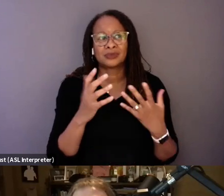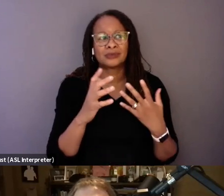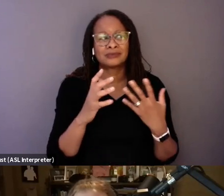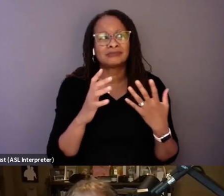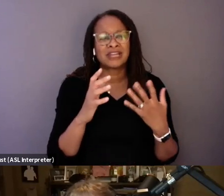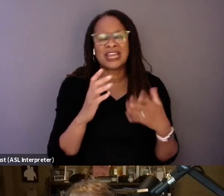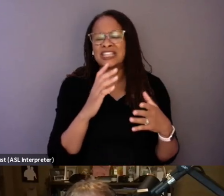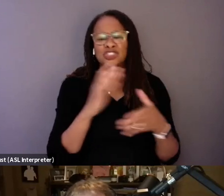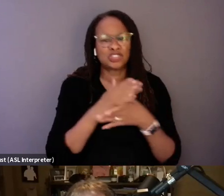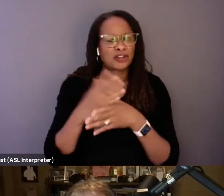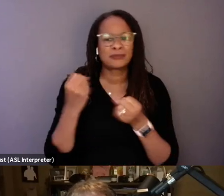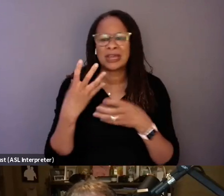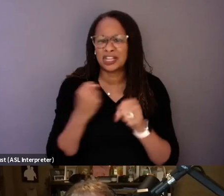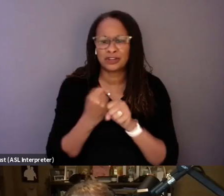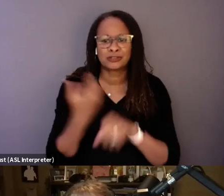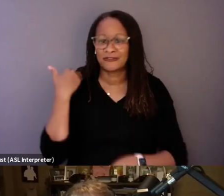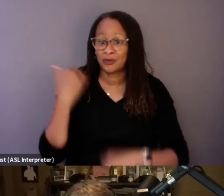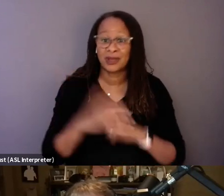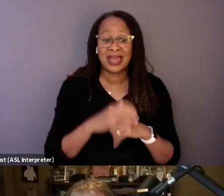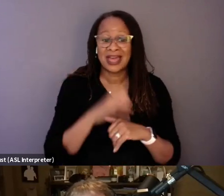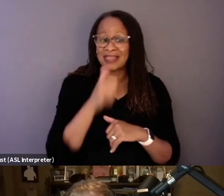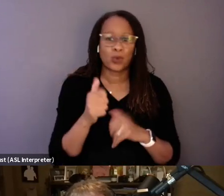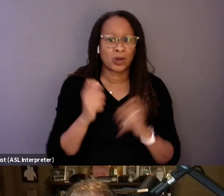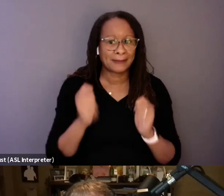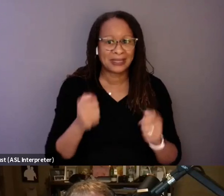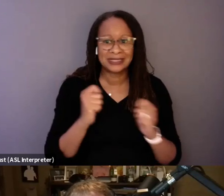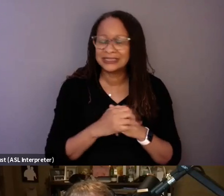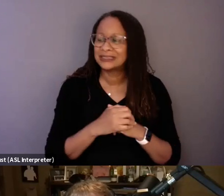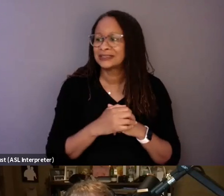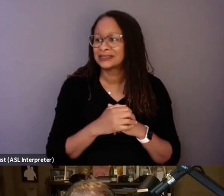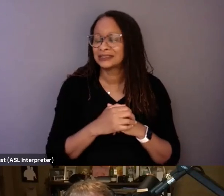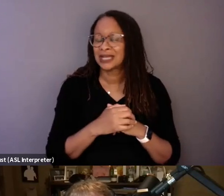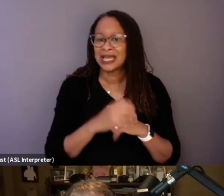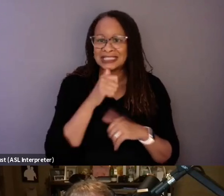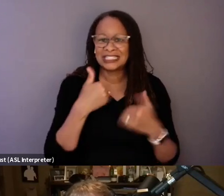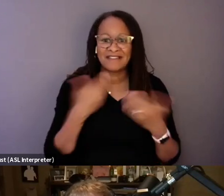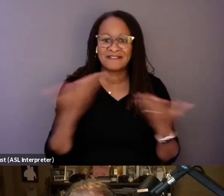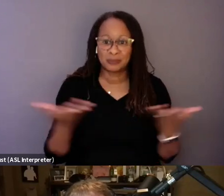All those years later, they weren't immediate. They didn't have the presence and the edge